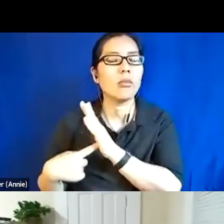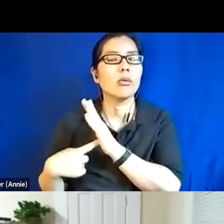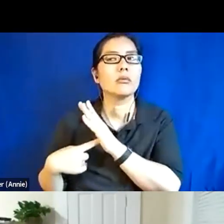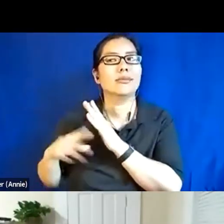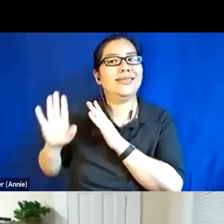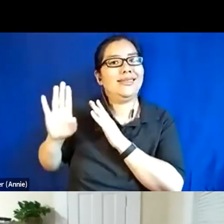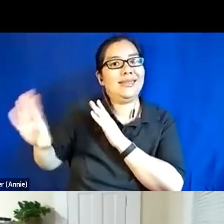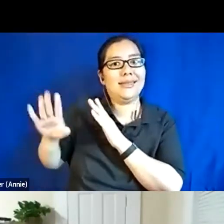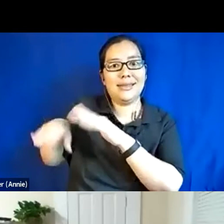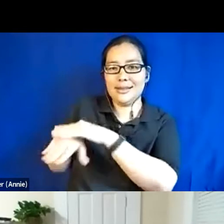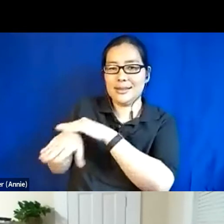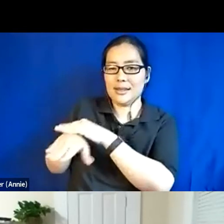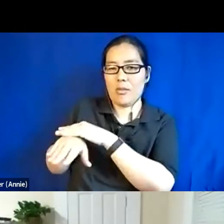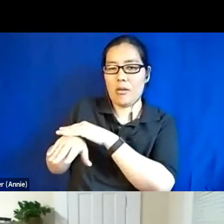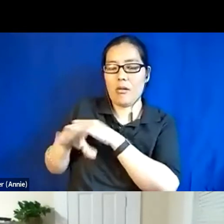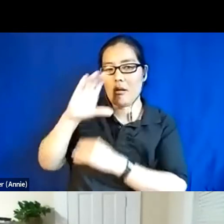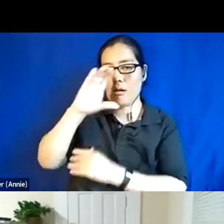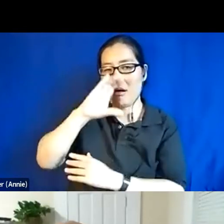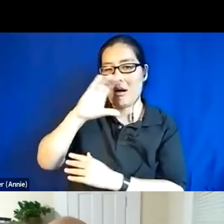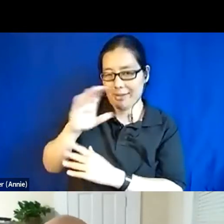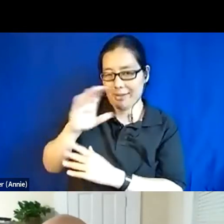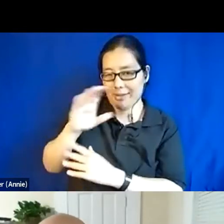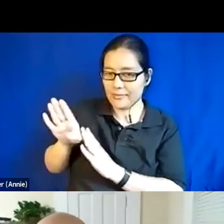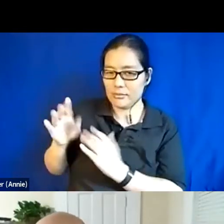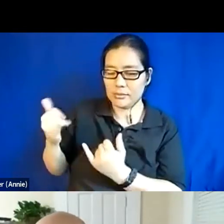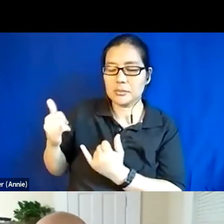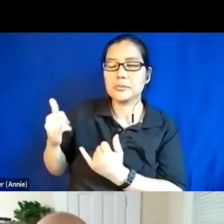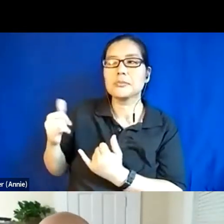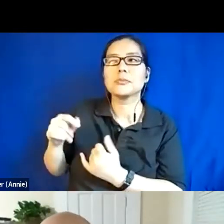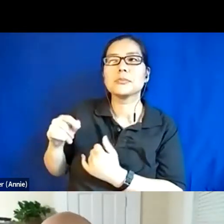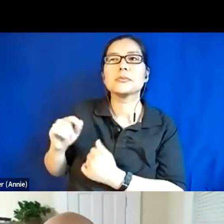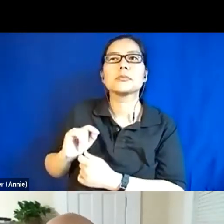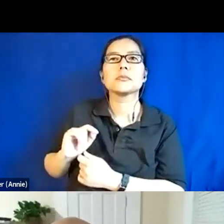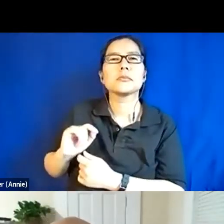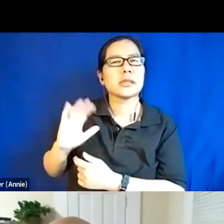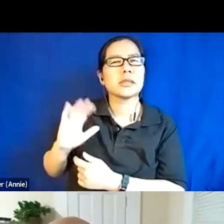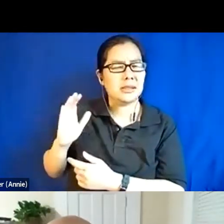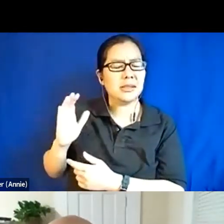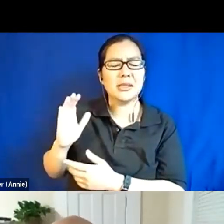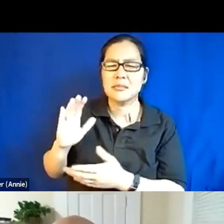comic that he's developed and it strikes me that it's very much like a radio drama.